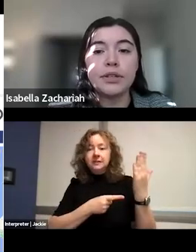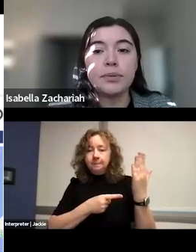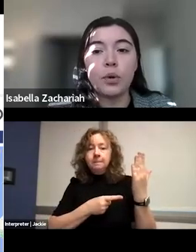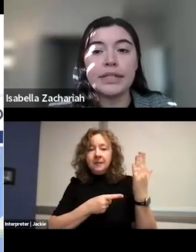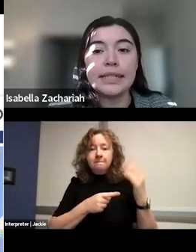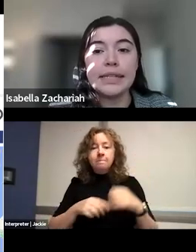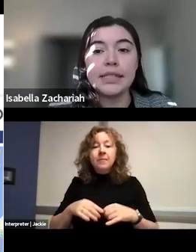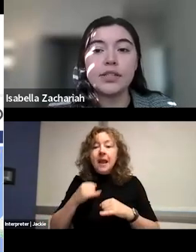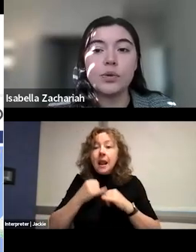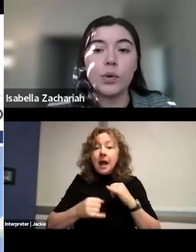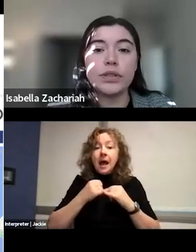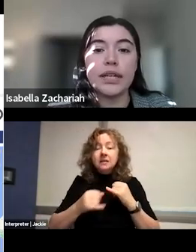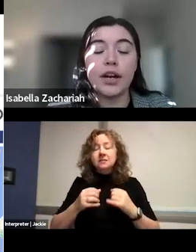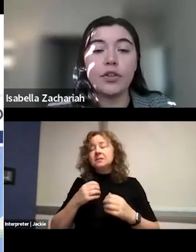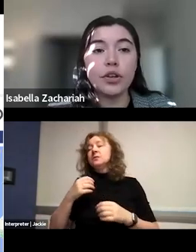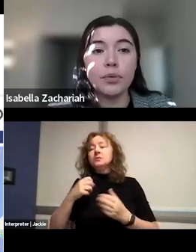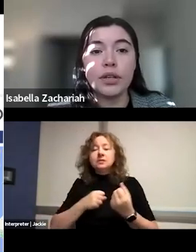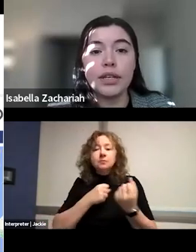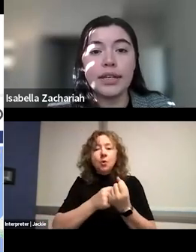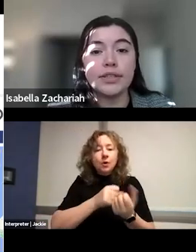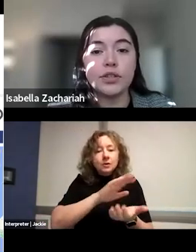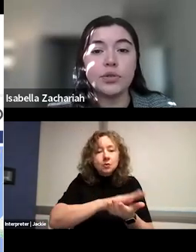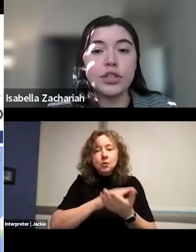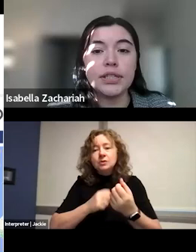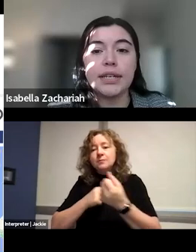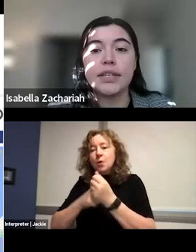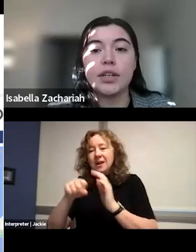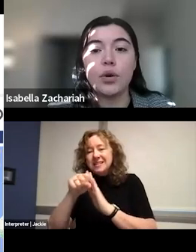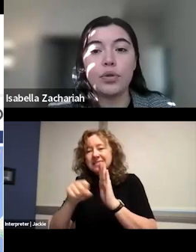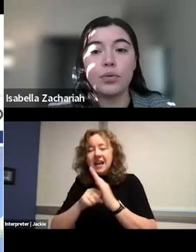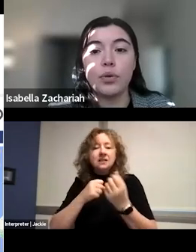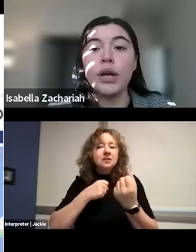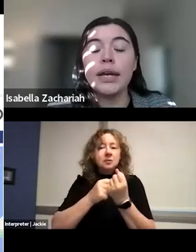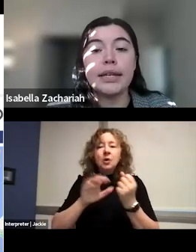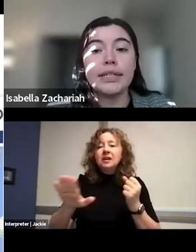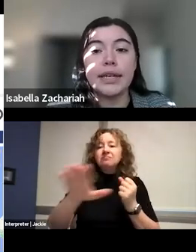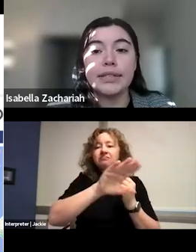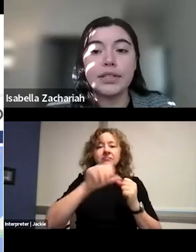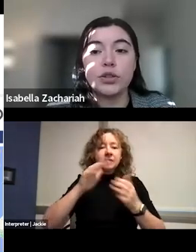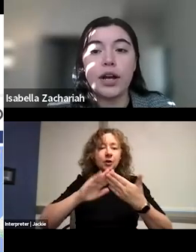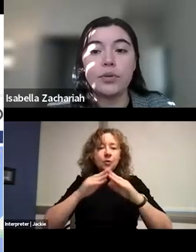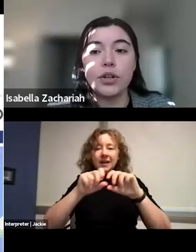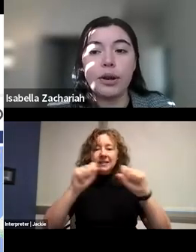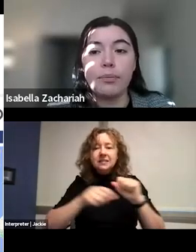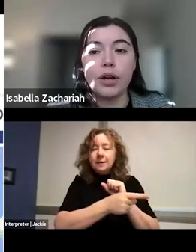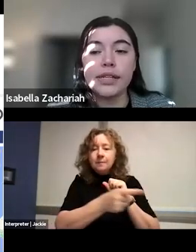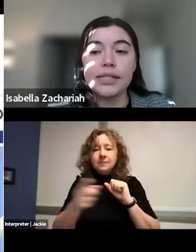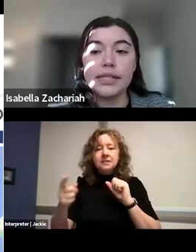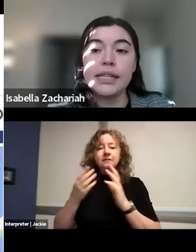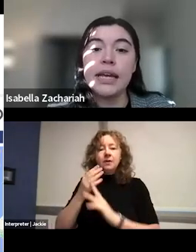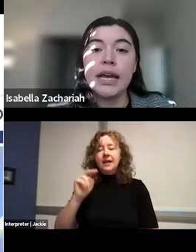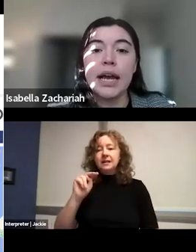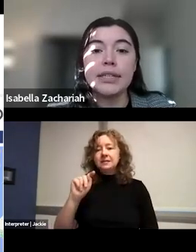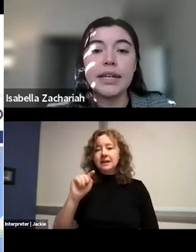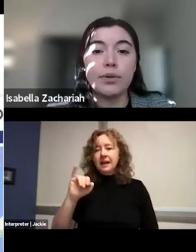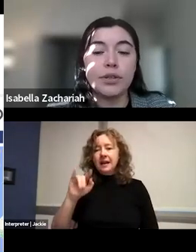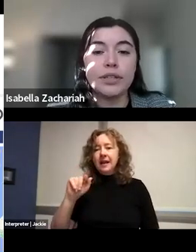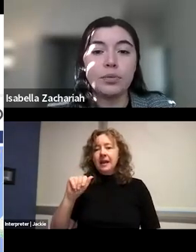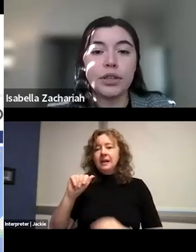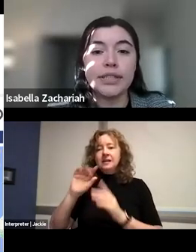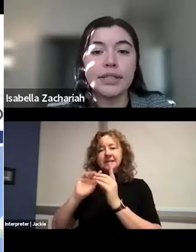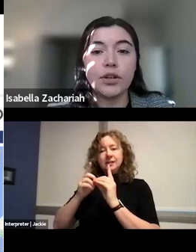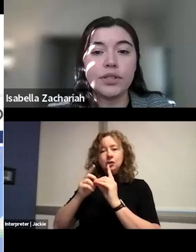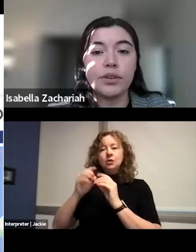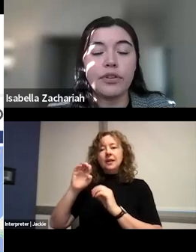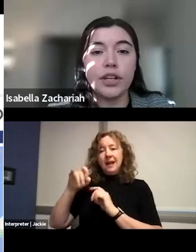Isabella Zachariah: And lastly, another part of our work has been supporting States schools and other community institutions as they go through Ntia's digital equity grant processes.